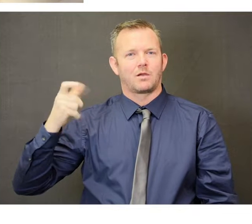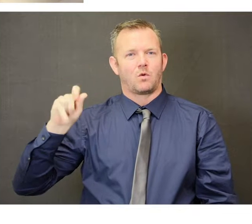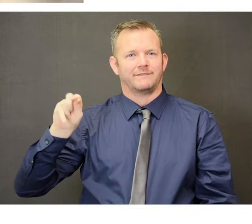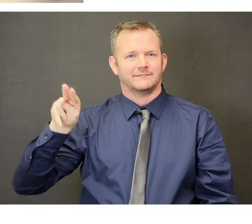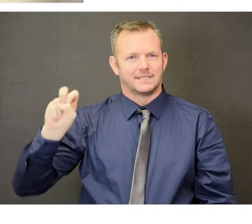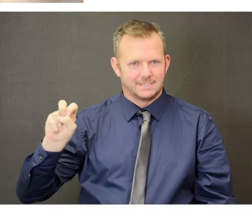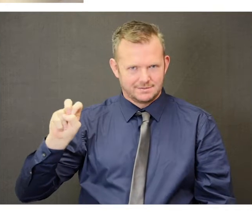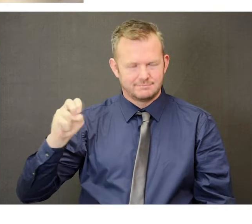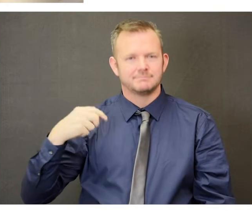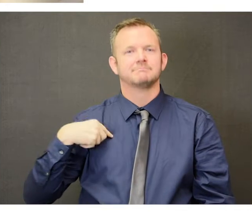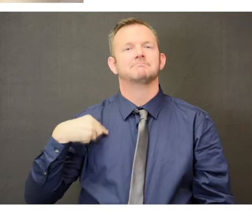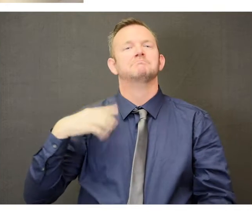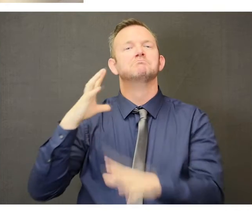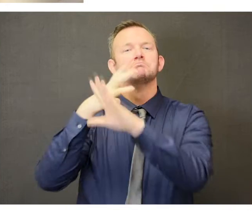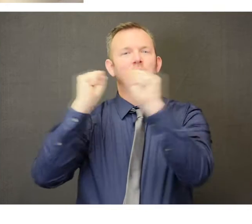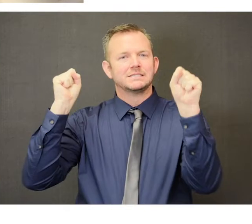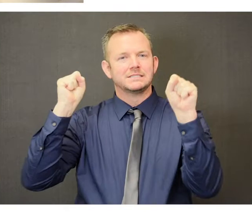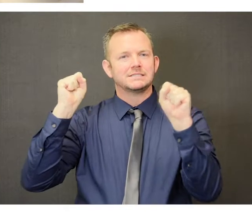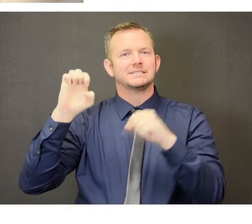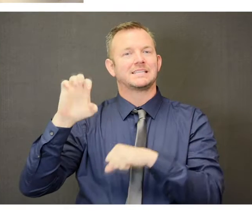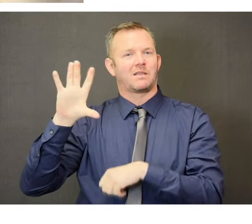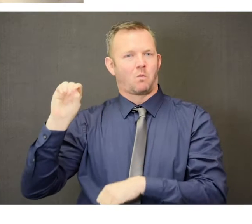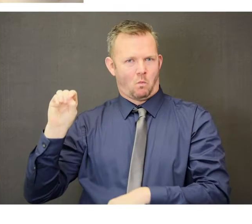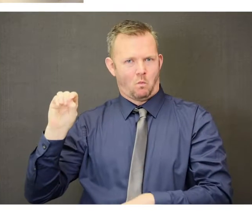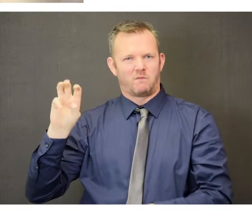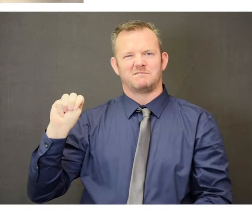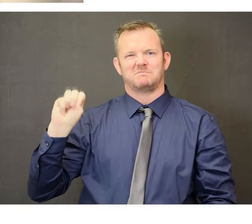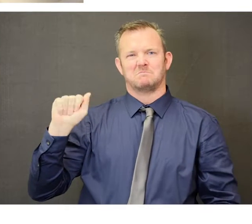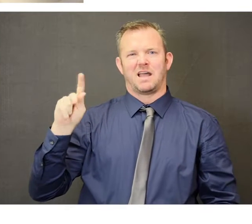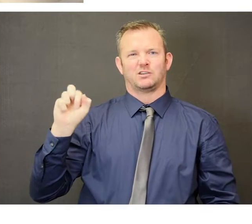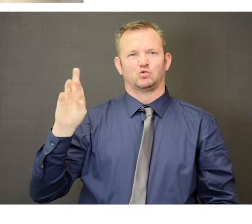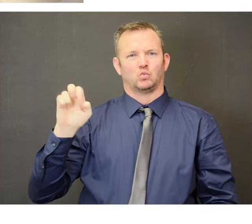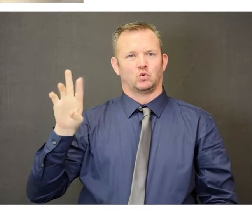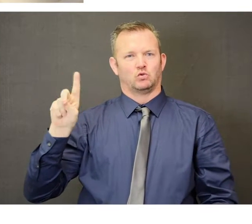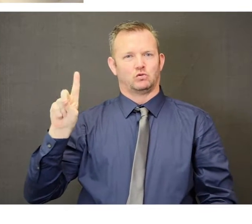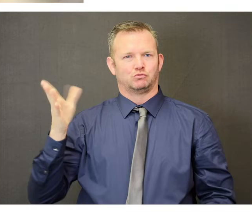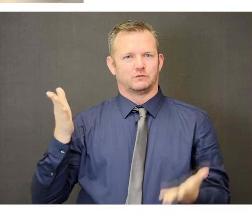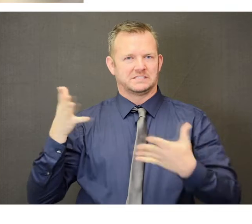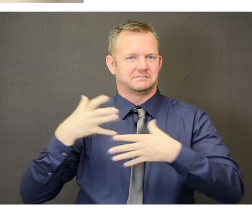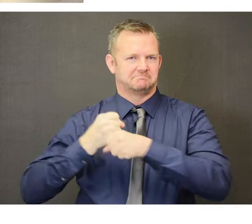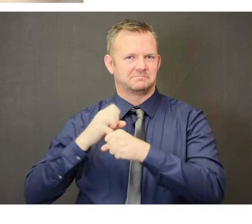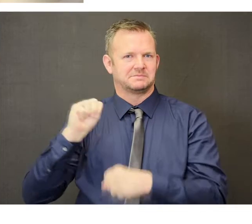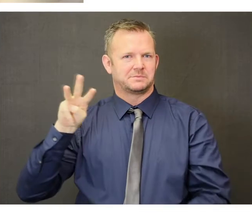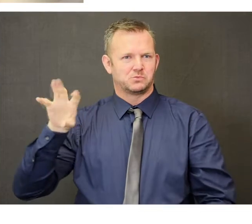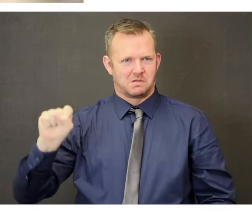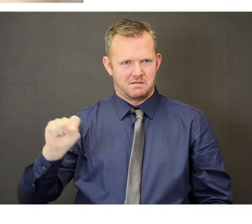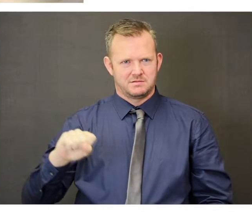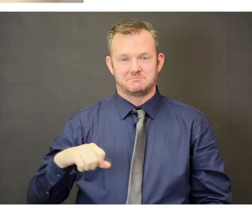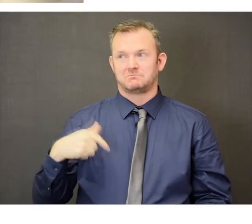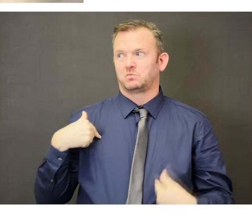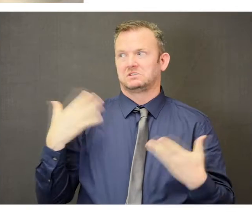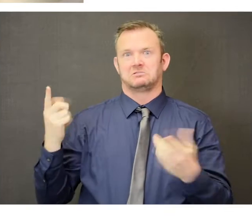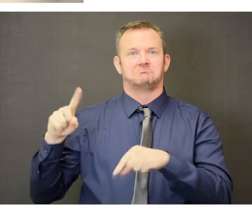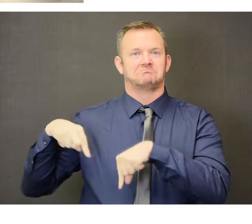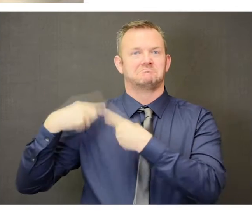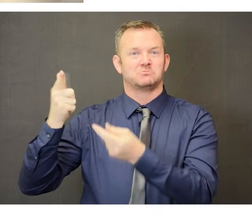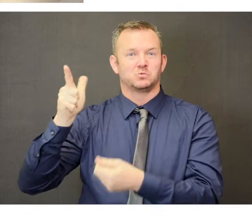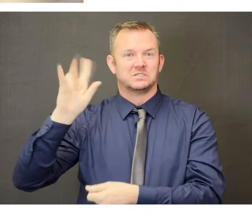For the past 27 years we have been dedicated to providing language access translation and interpreting support in more than